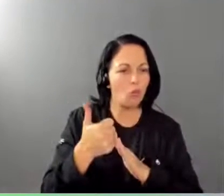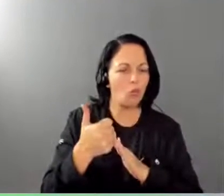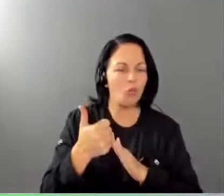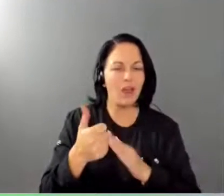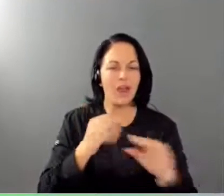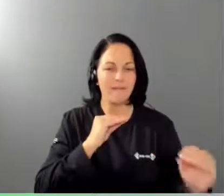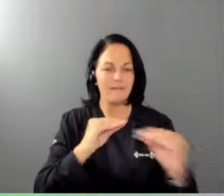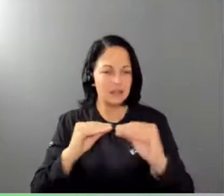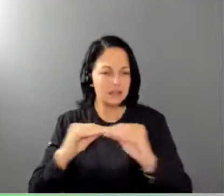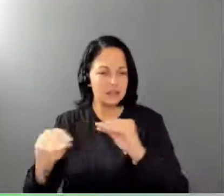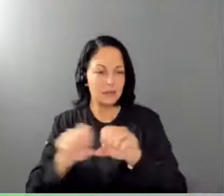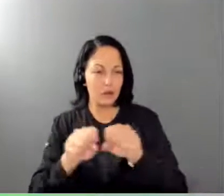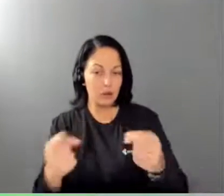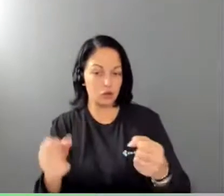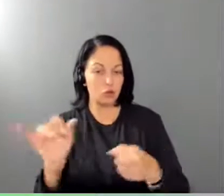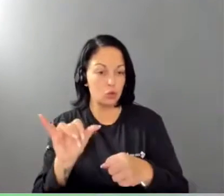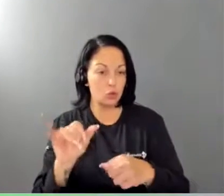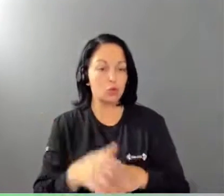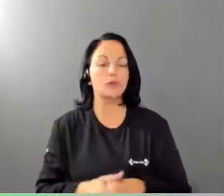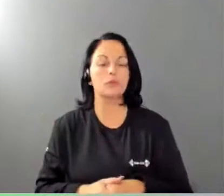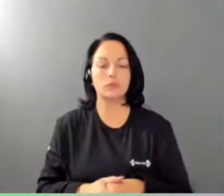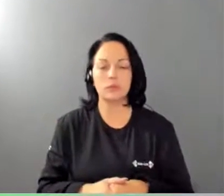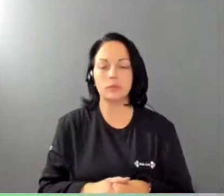disabled scoring teams it's actually making a lot of